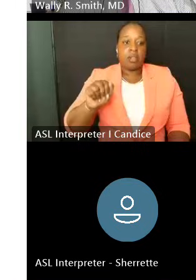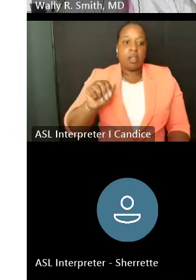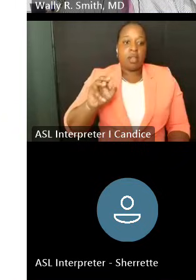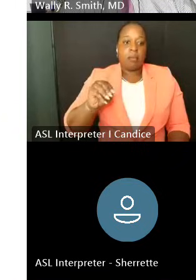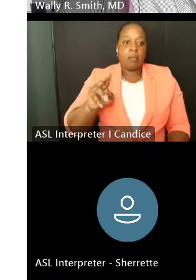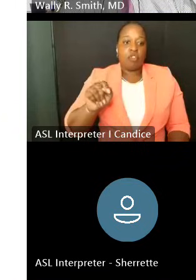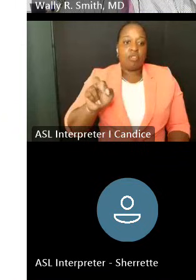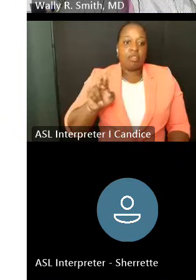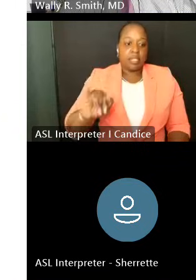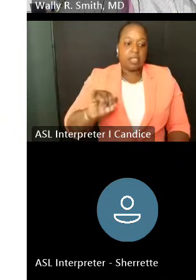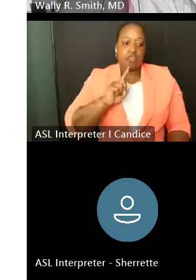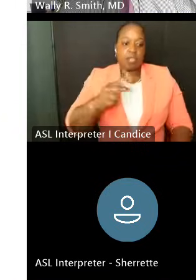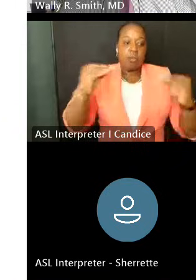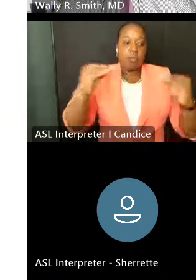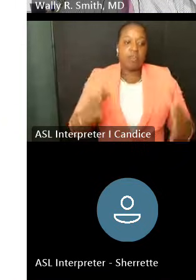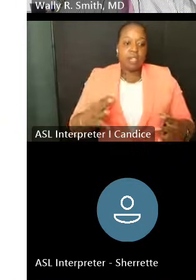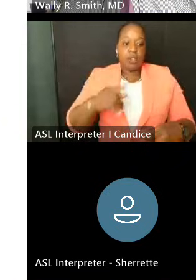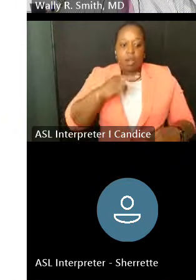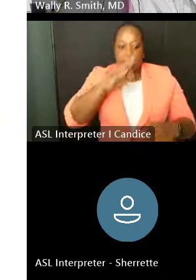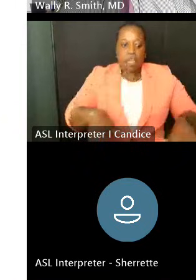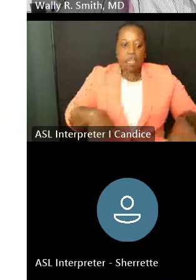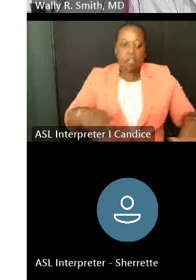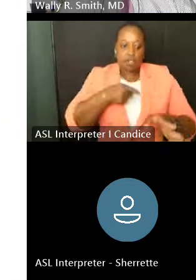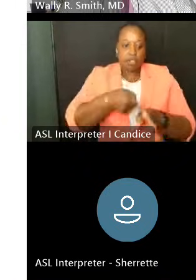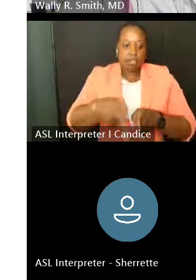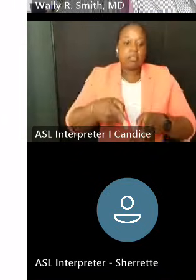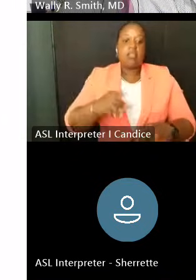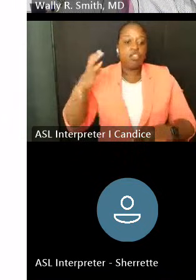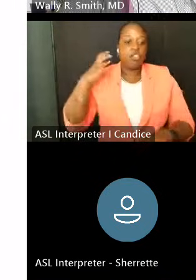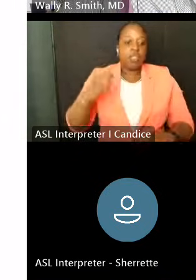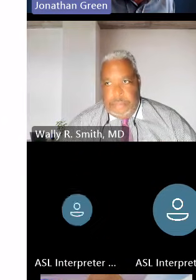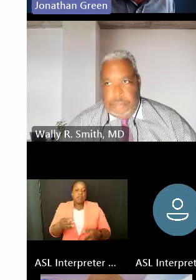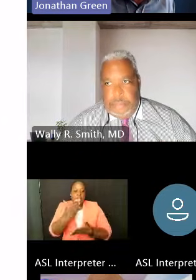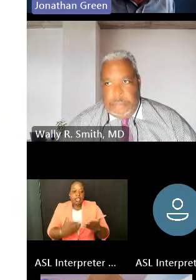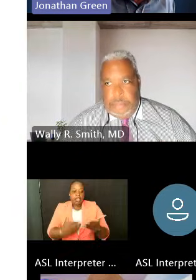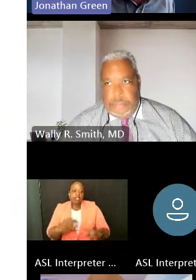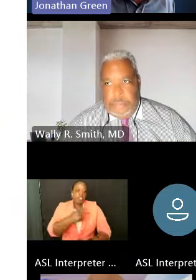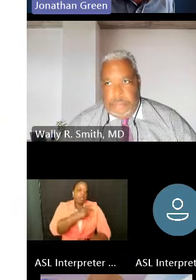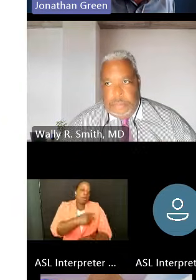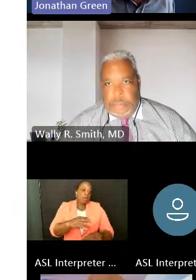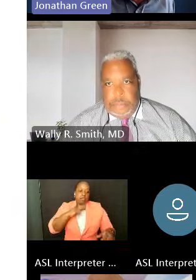and bone marrow transplant at the Yale School of Medicine. Dr. Krishnamurthy specializes in